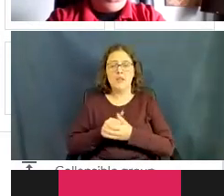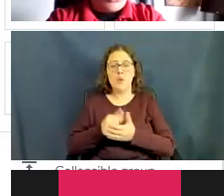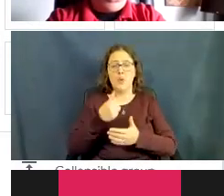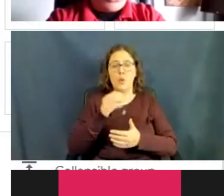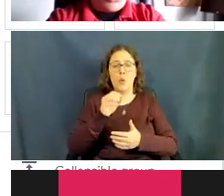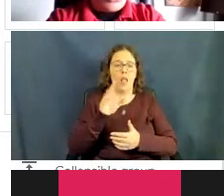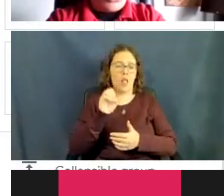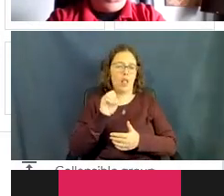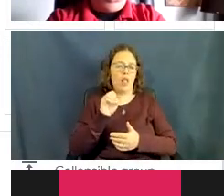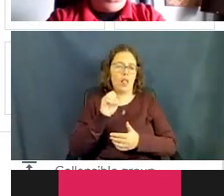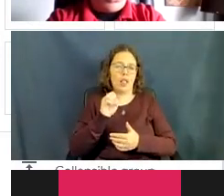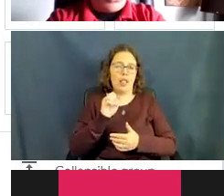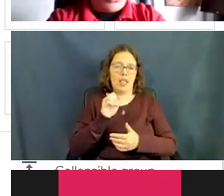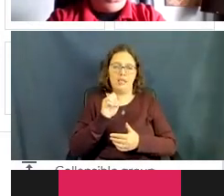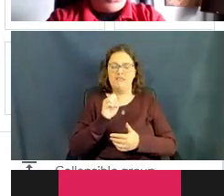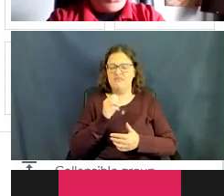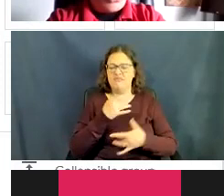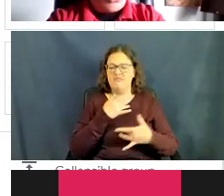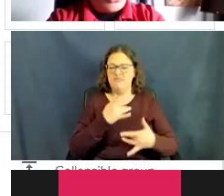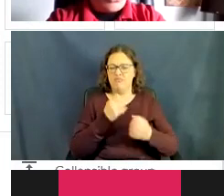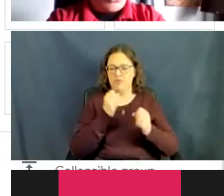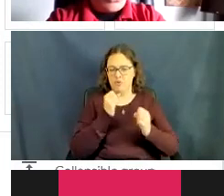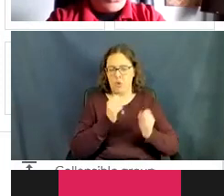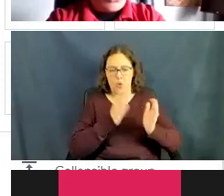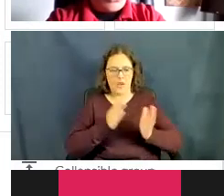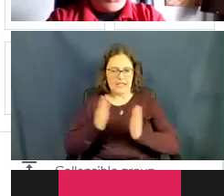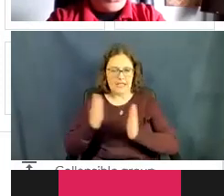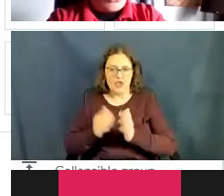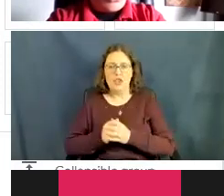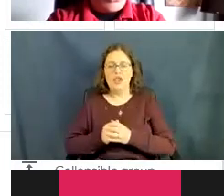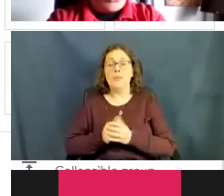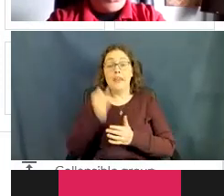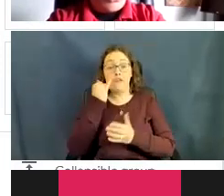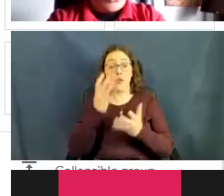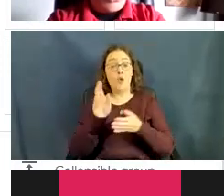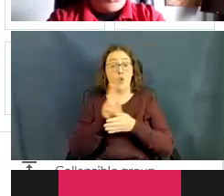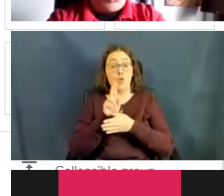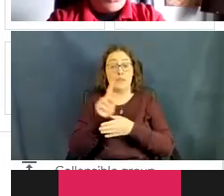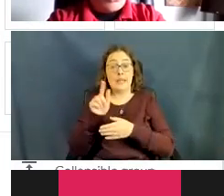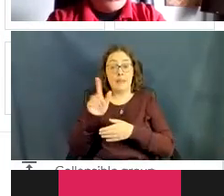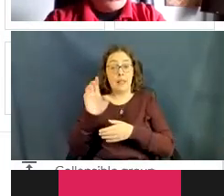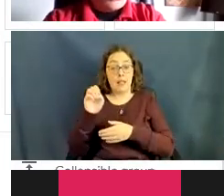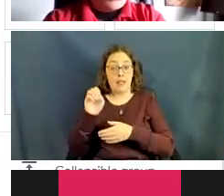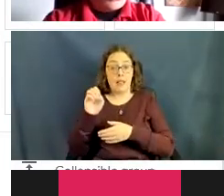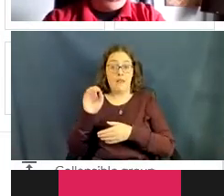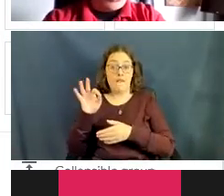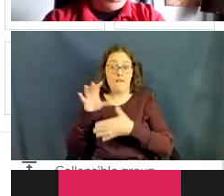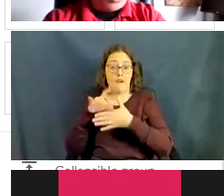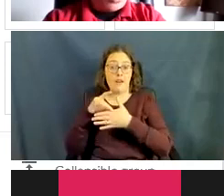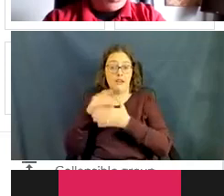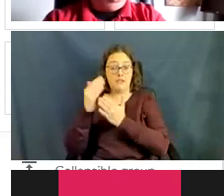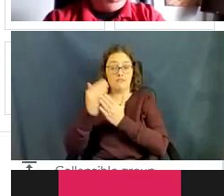When you go to the guidance document on the guidance document, when you pull that up and